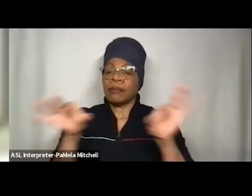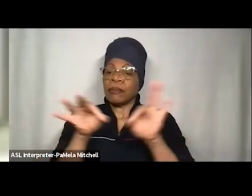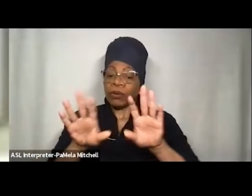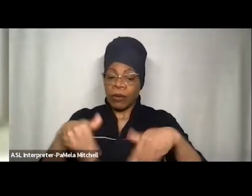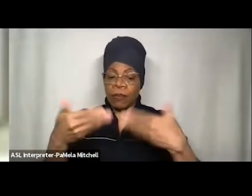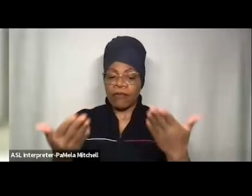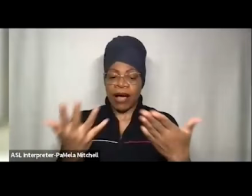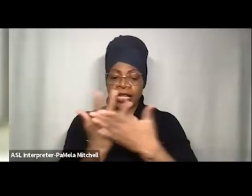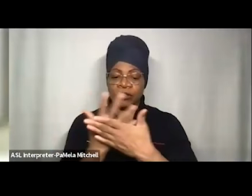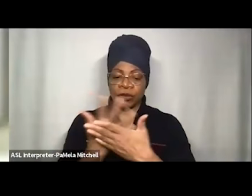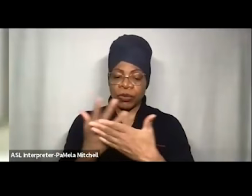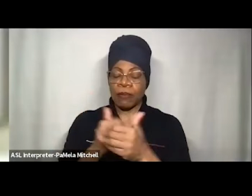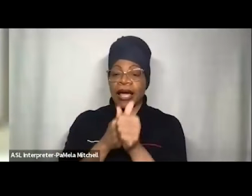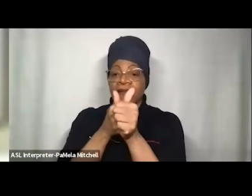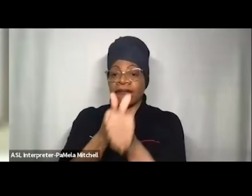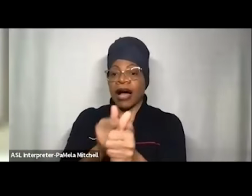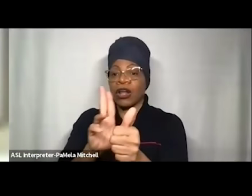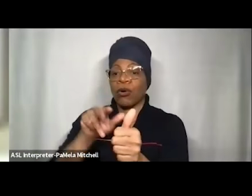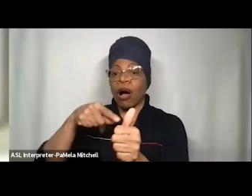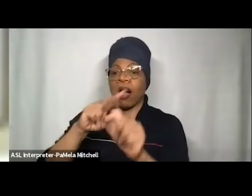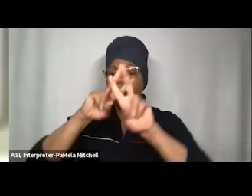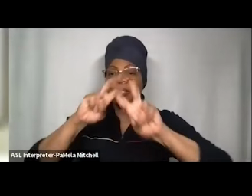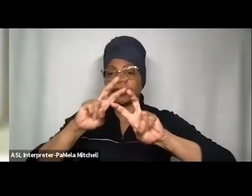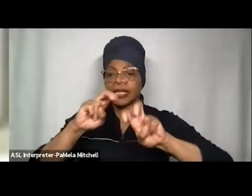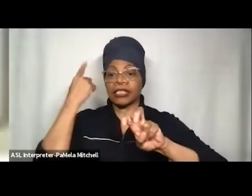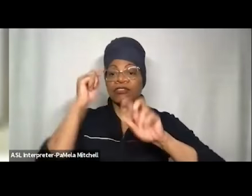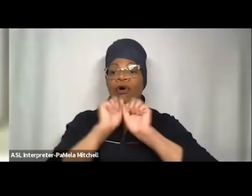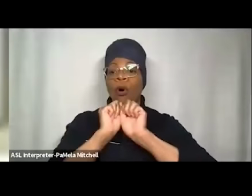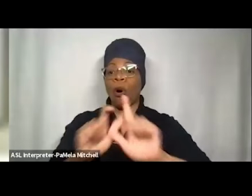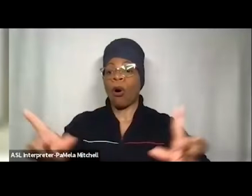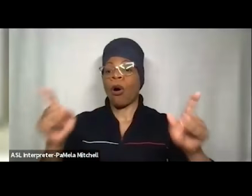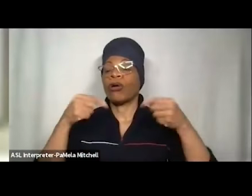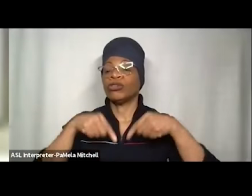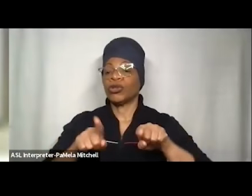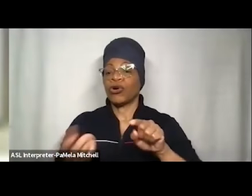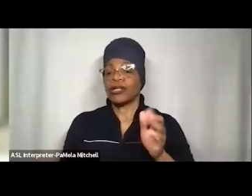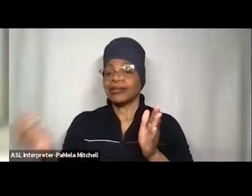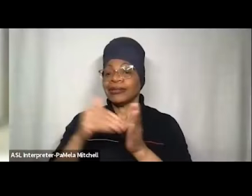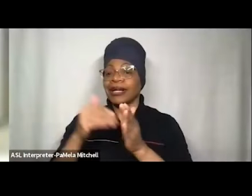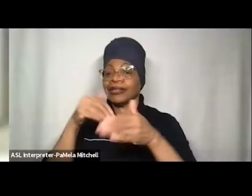and follow up assessment for everyone during the reentry process because of the high rates of these disorders.